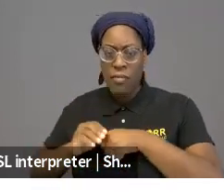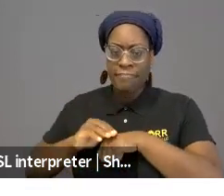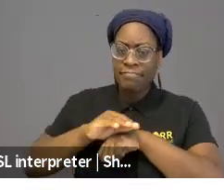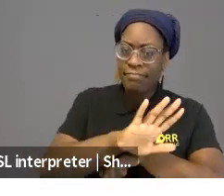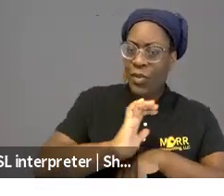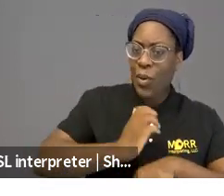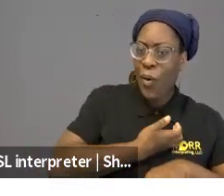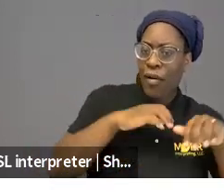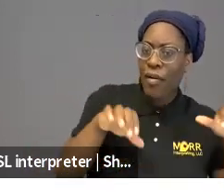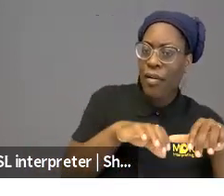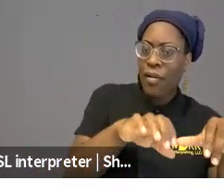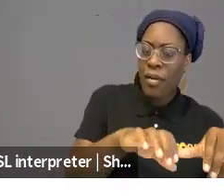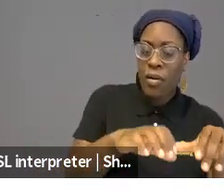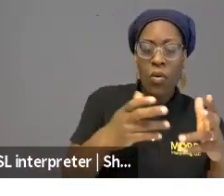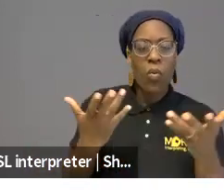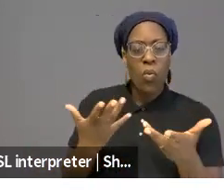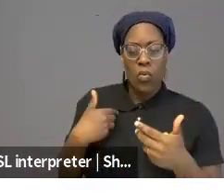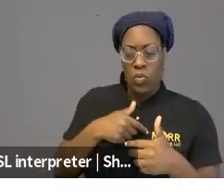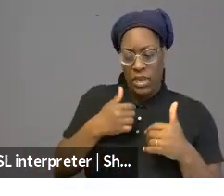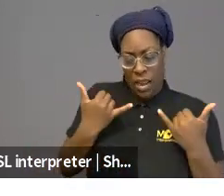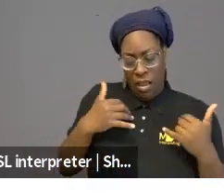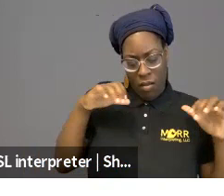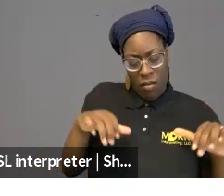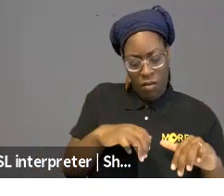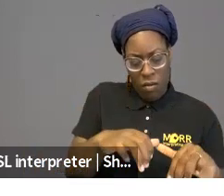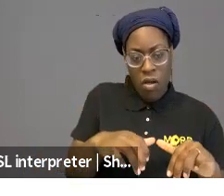working with both students and our staff that have involved collaboration, community, and